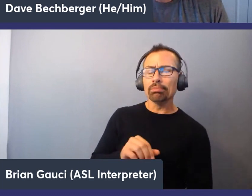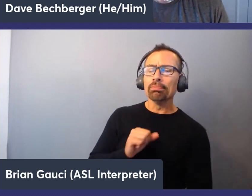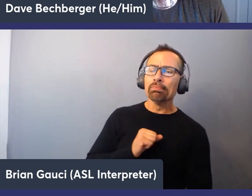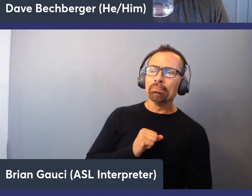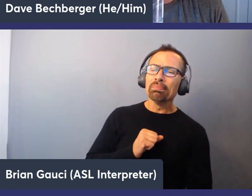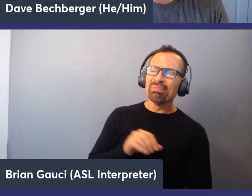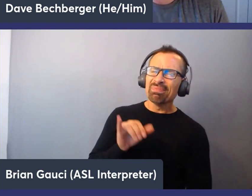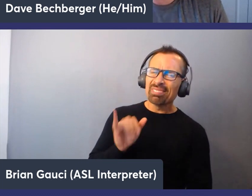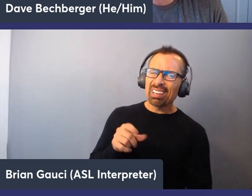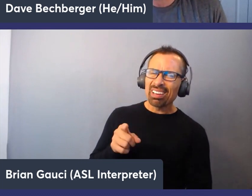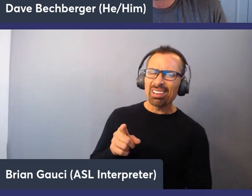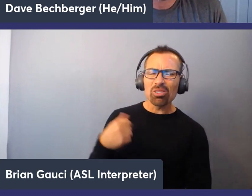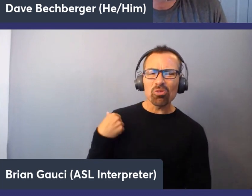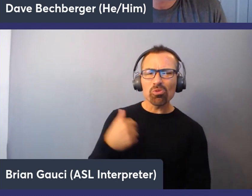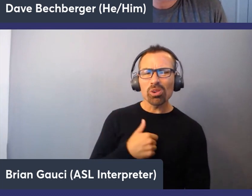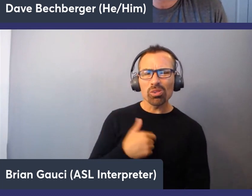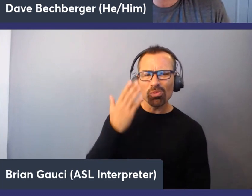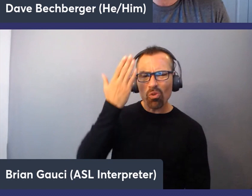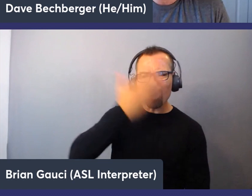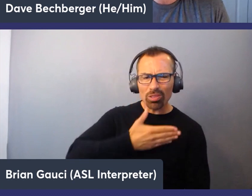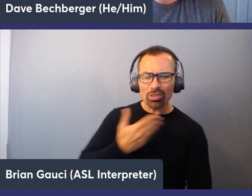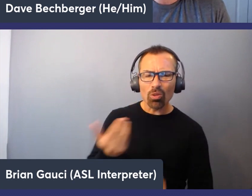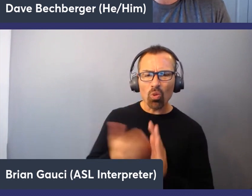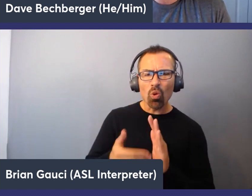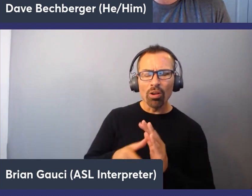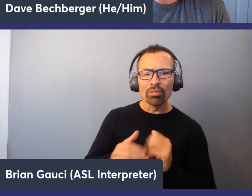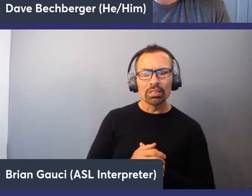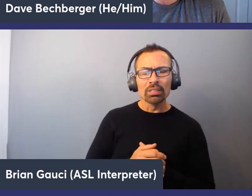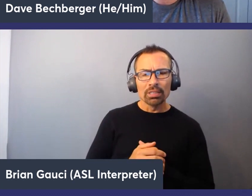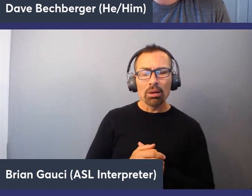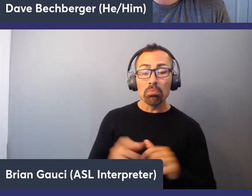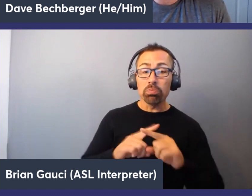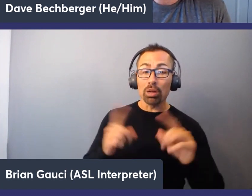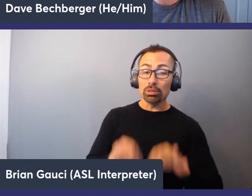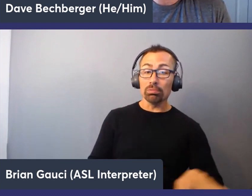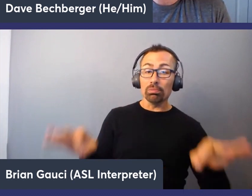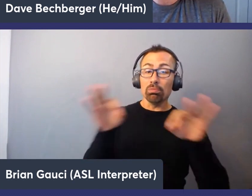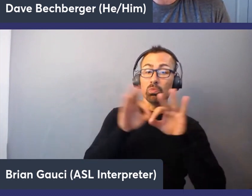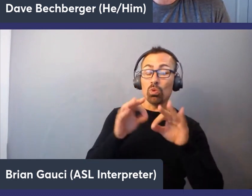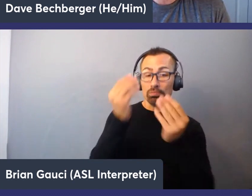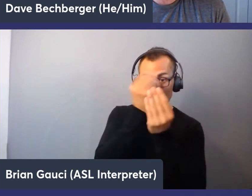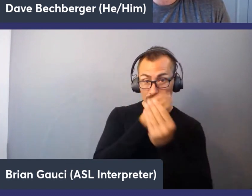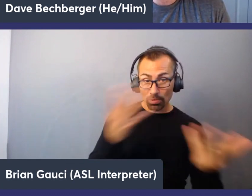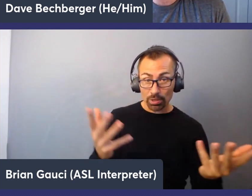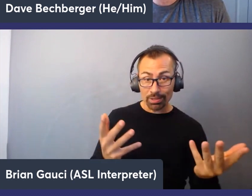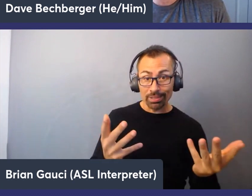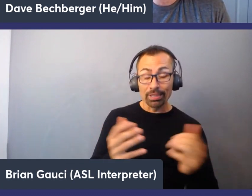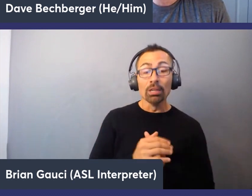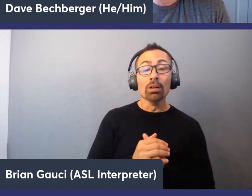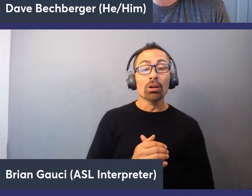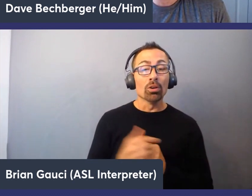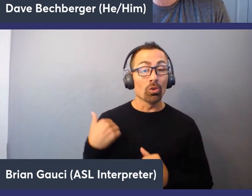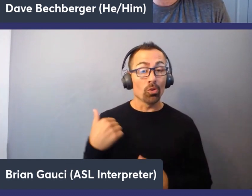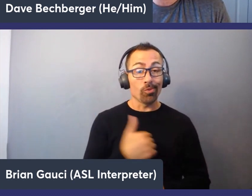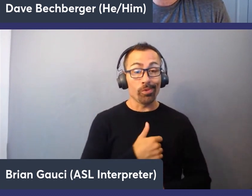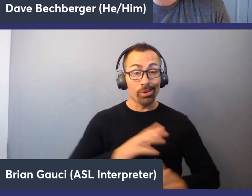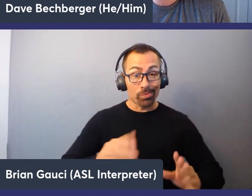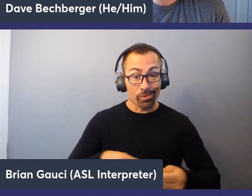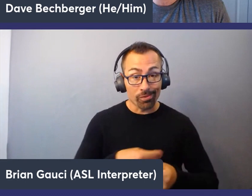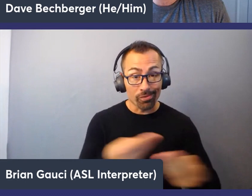but I think it's worth calling out that not only are we on this path of providing the right tool and the right database